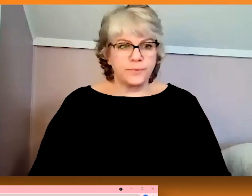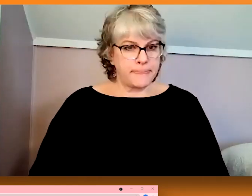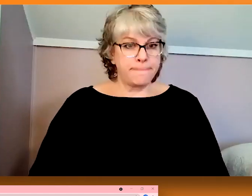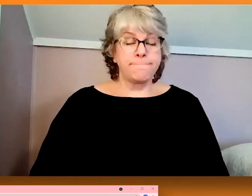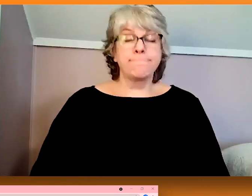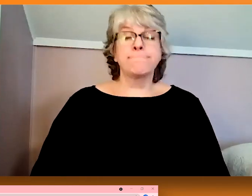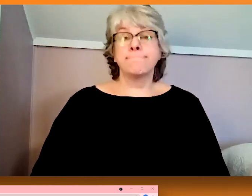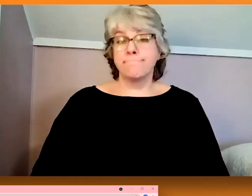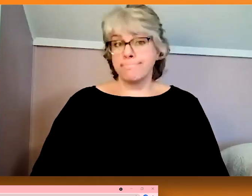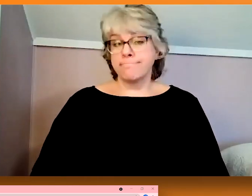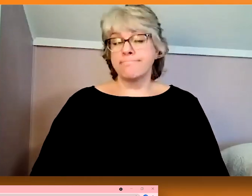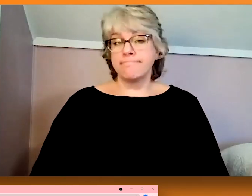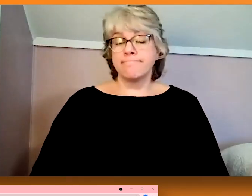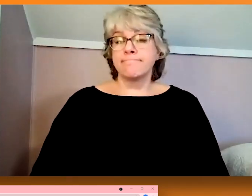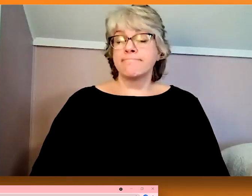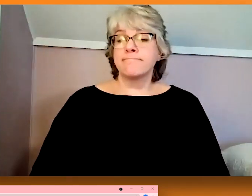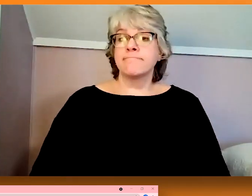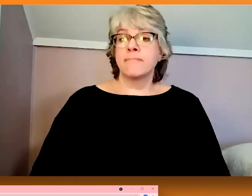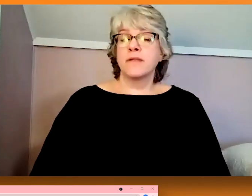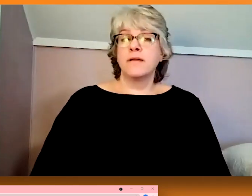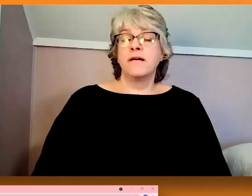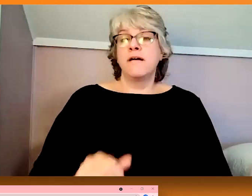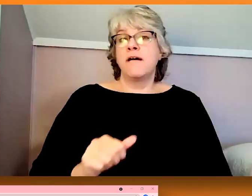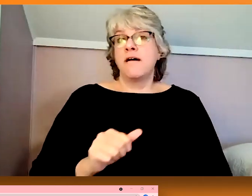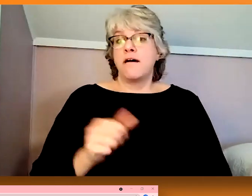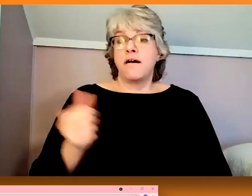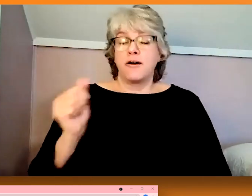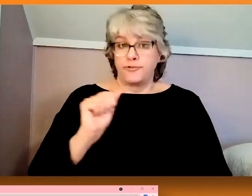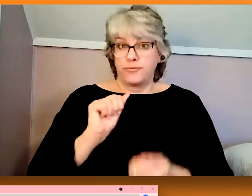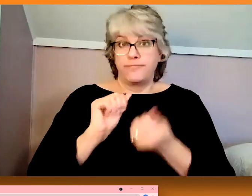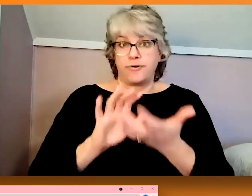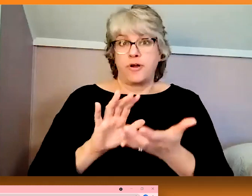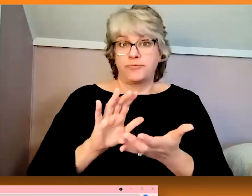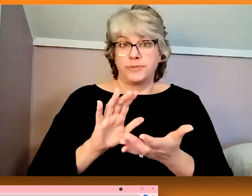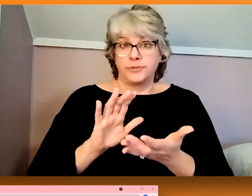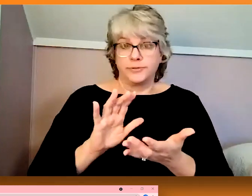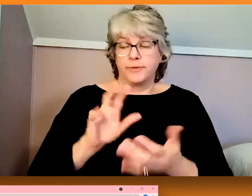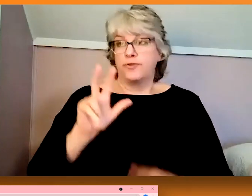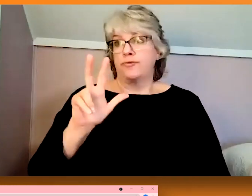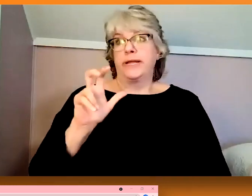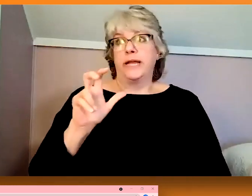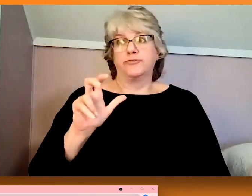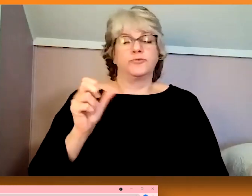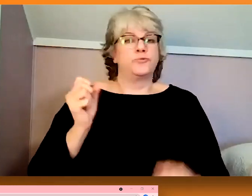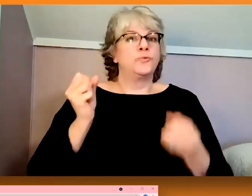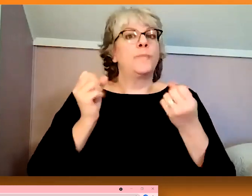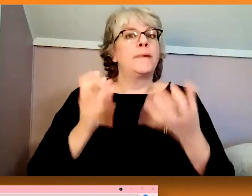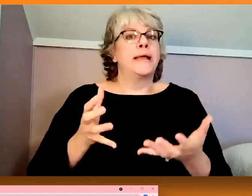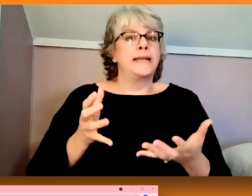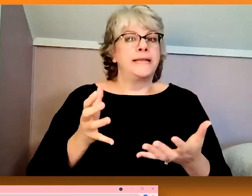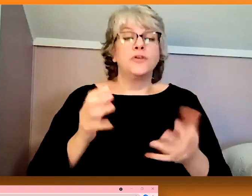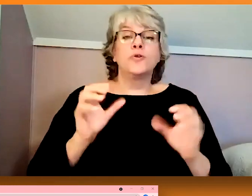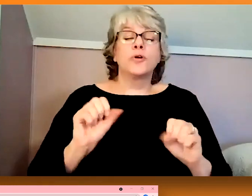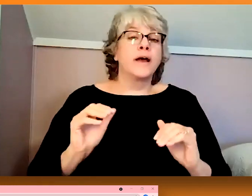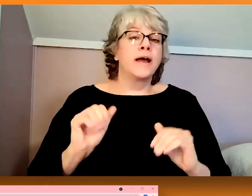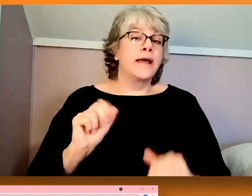Another way to reduce these overwhelming numbers is to do the Advanced Keyword Search.